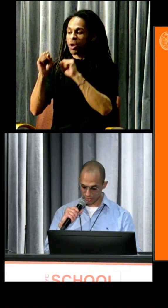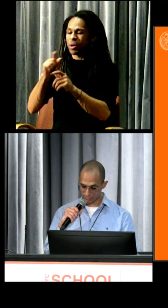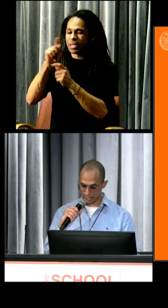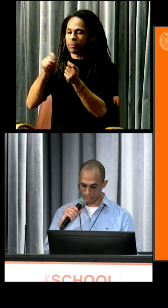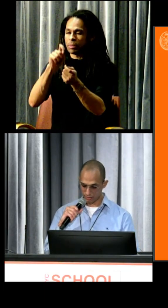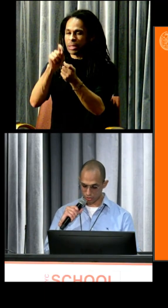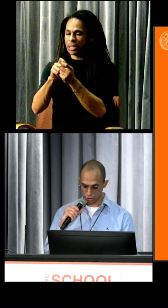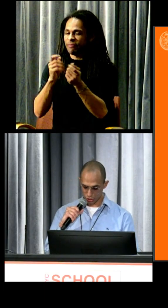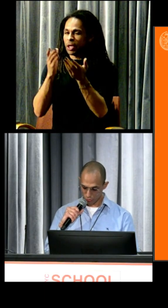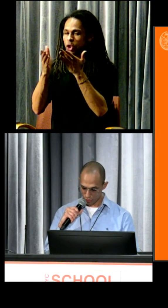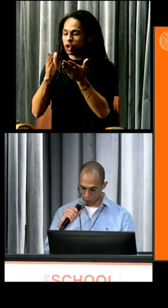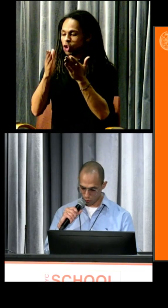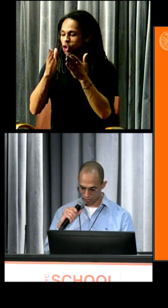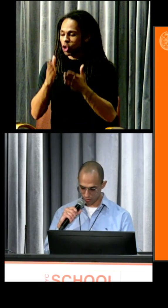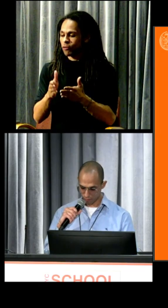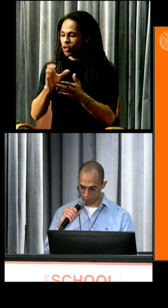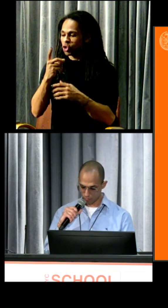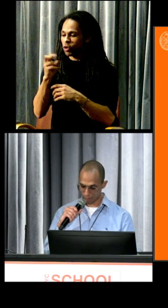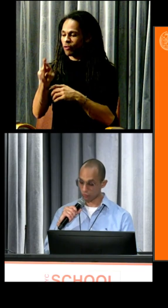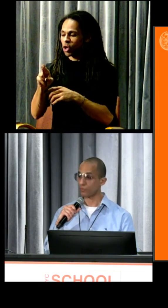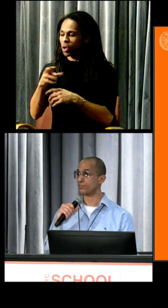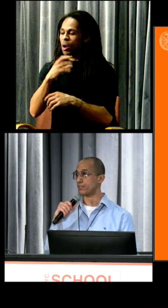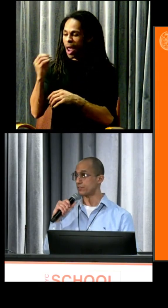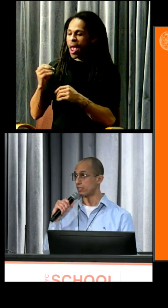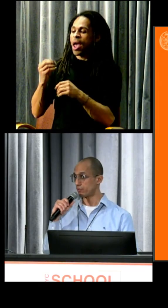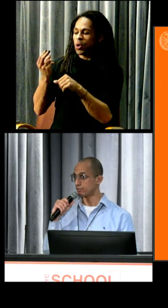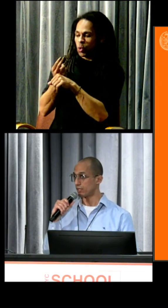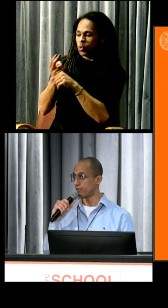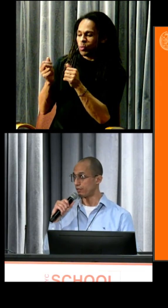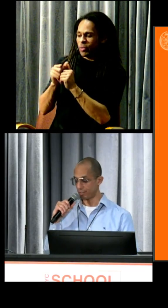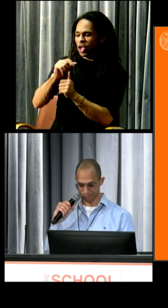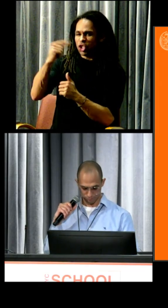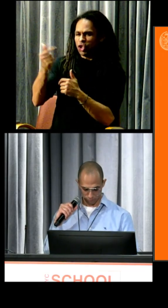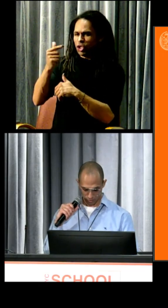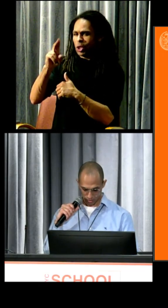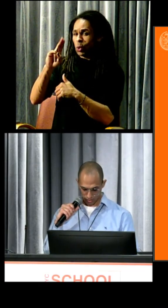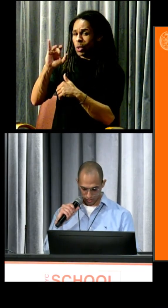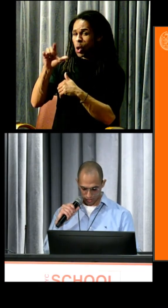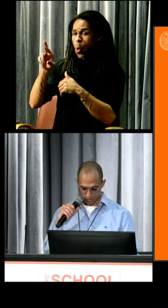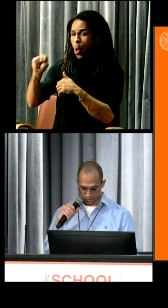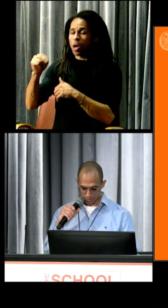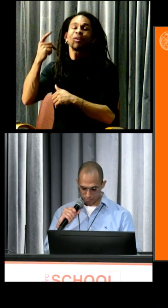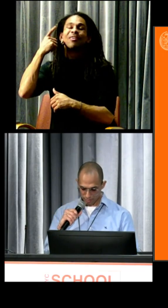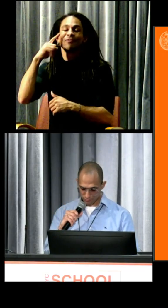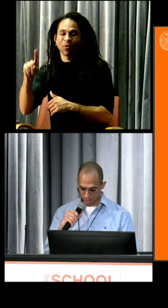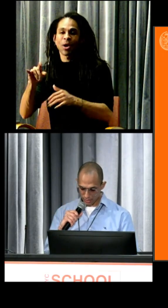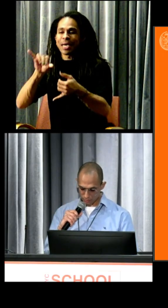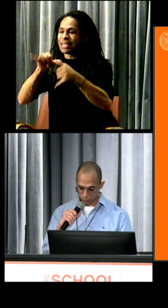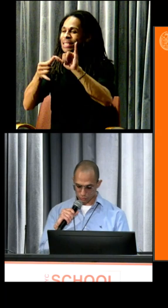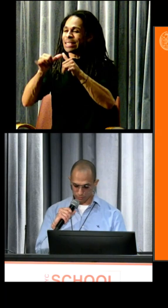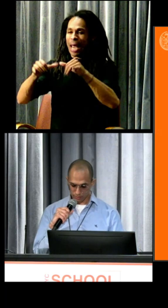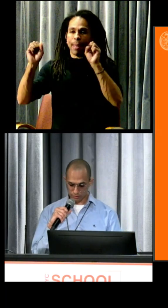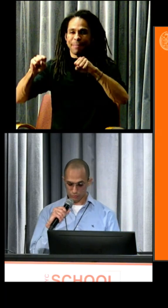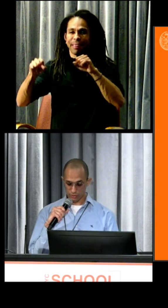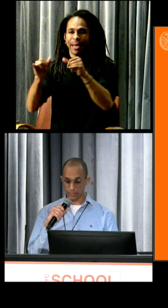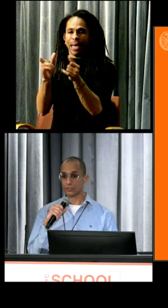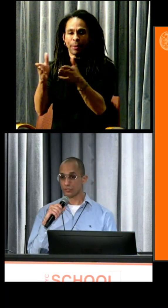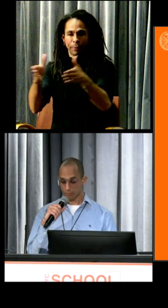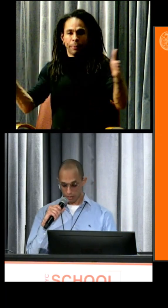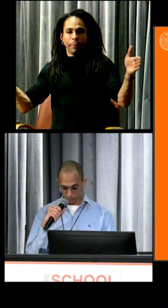congestion profiles of each. So in a neighborhood, you know, without city bike traffic, we took that as, well, there probably